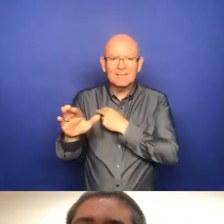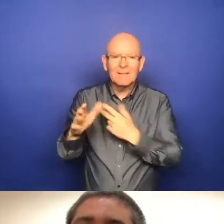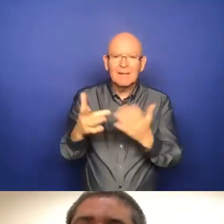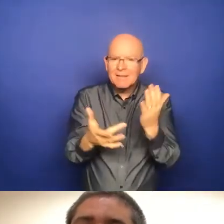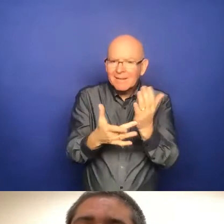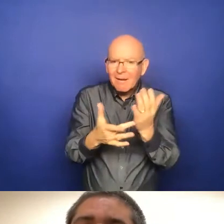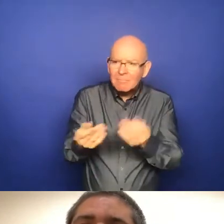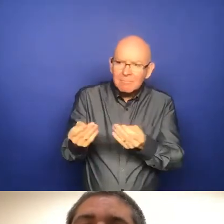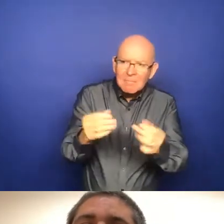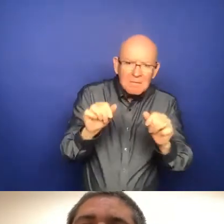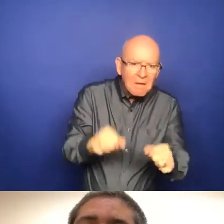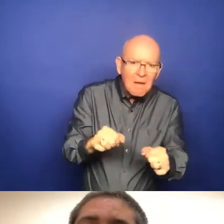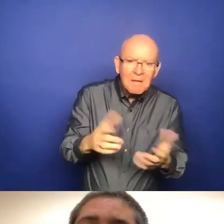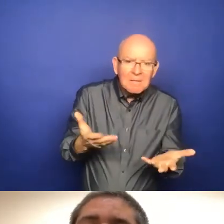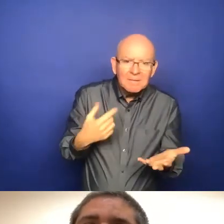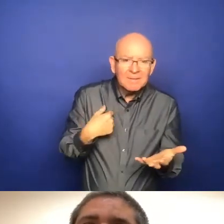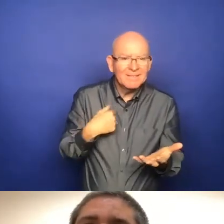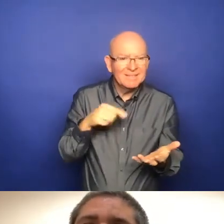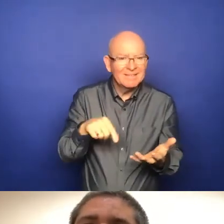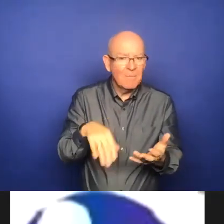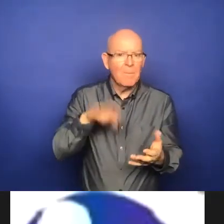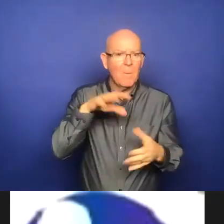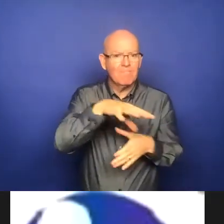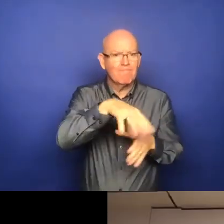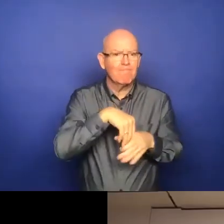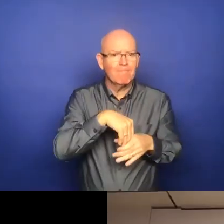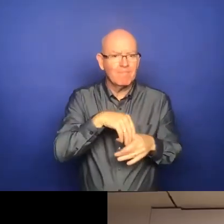we have. >> CHAIR: Thank you. We will take